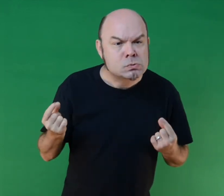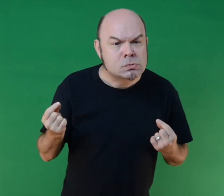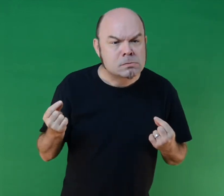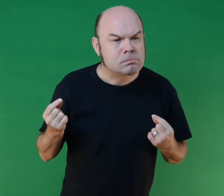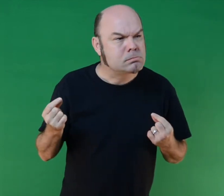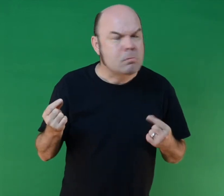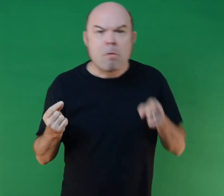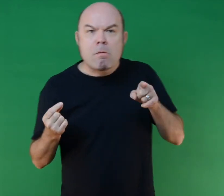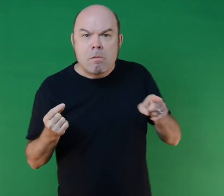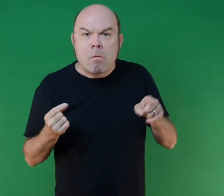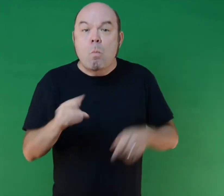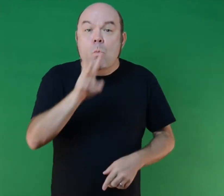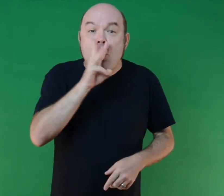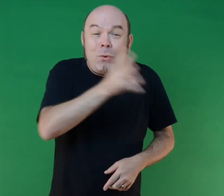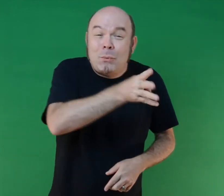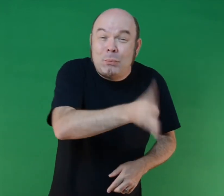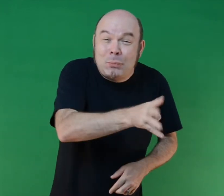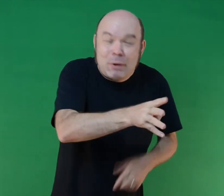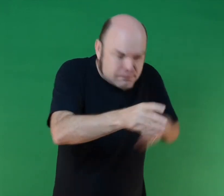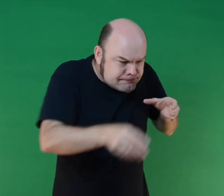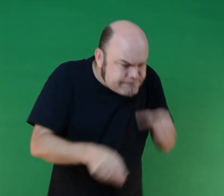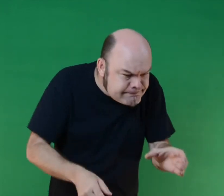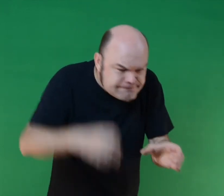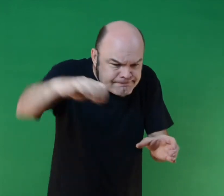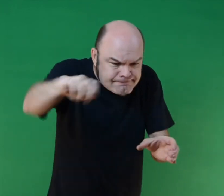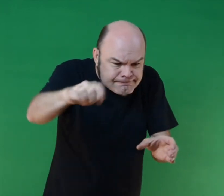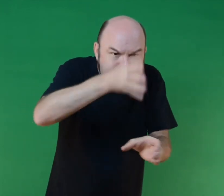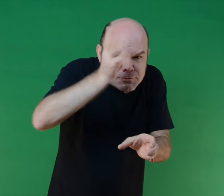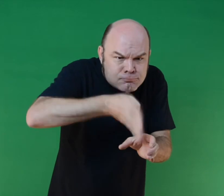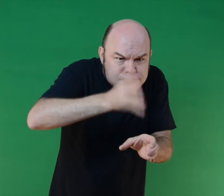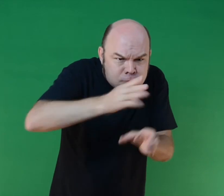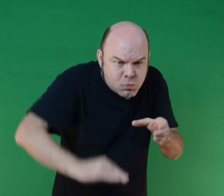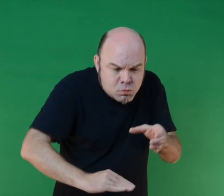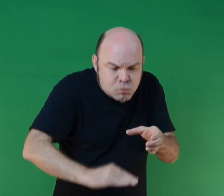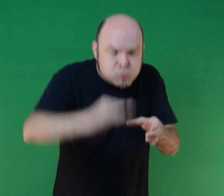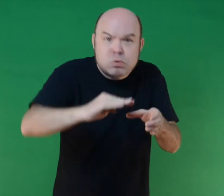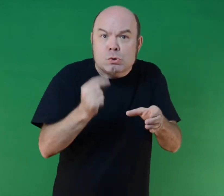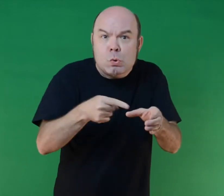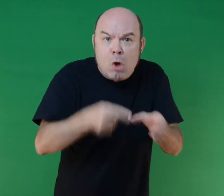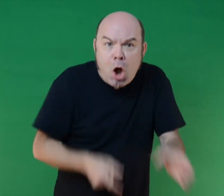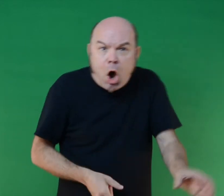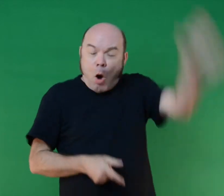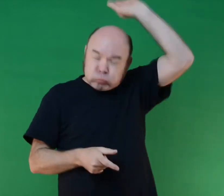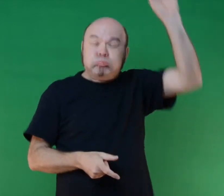Then Toad poured a glass of water over his head.